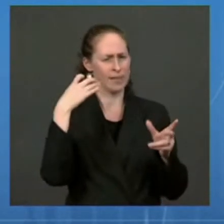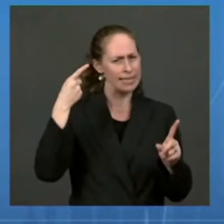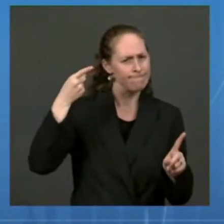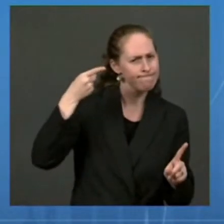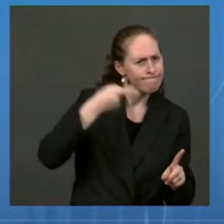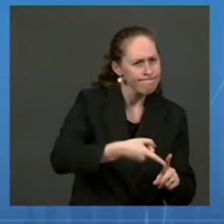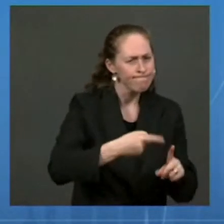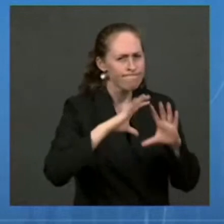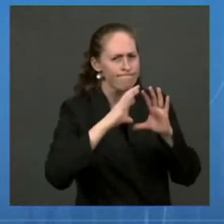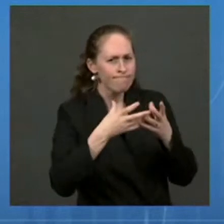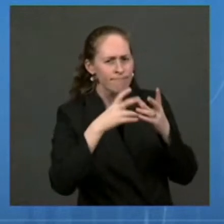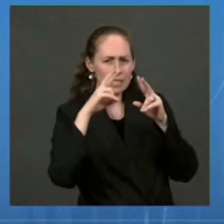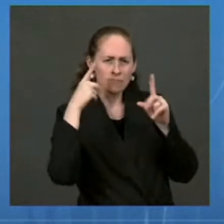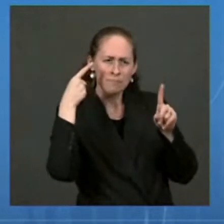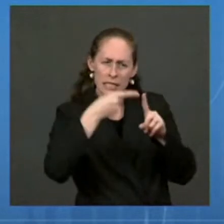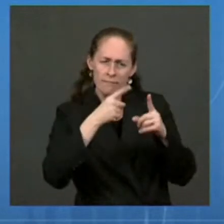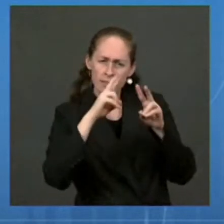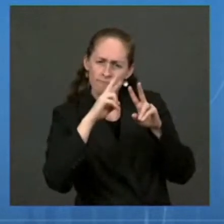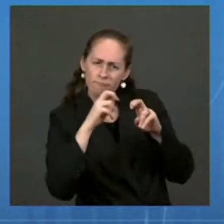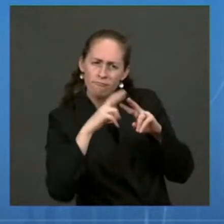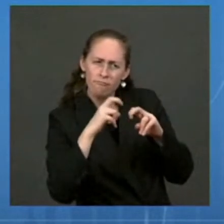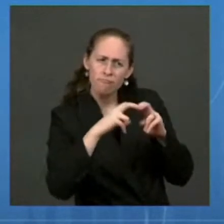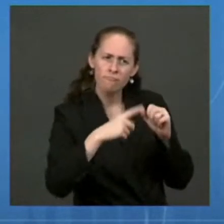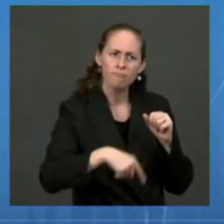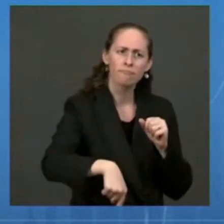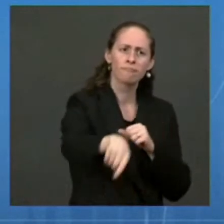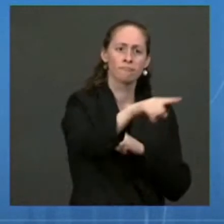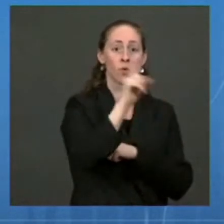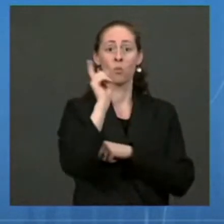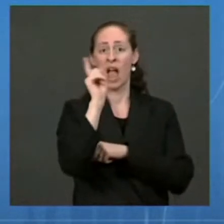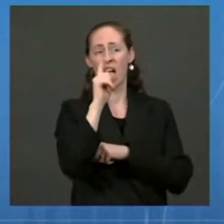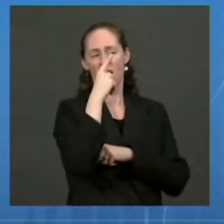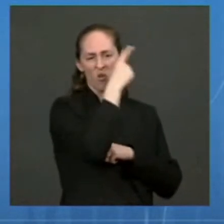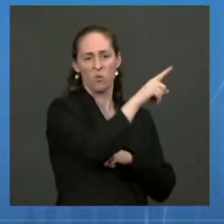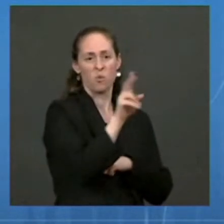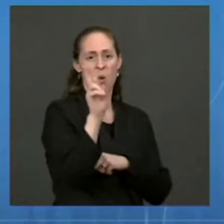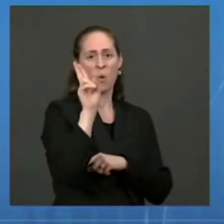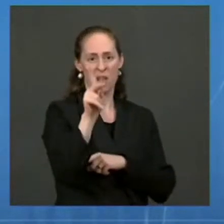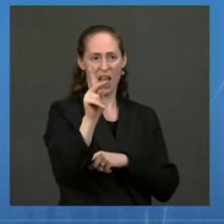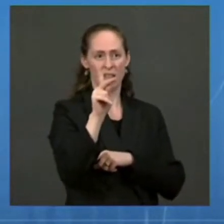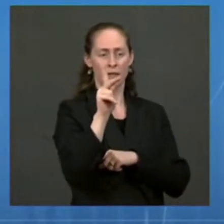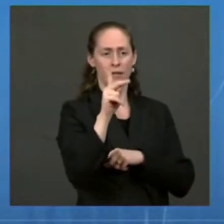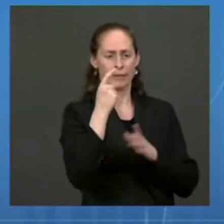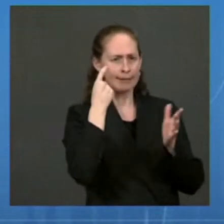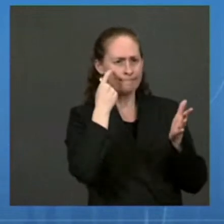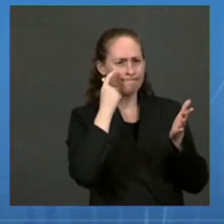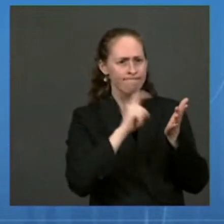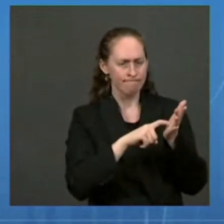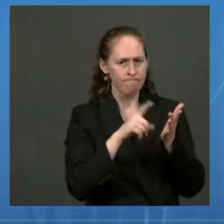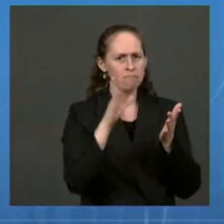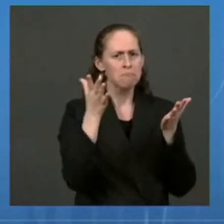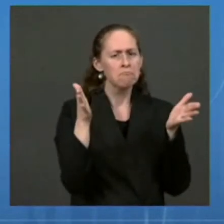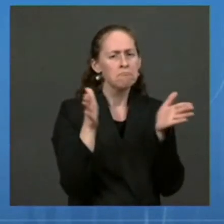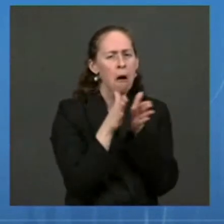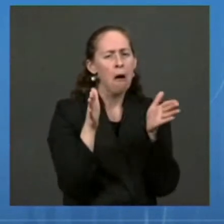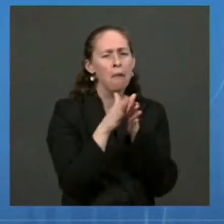NEXT SLIDE. WHAT ABOUT CHILDREN? IT'S VERY CLEAR NOW THAT IN